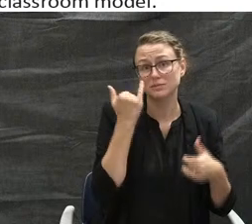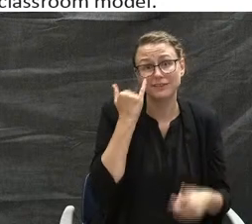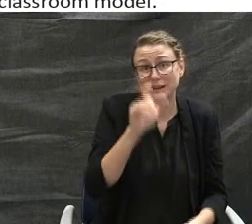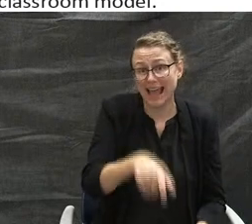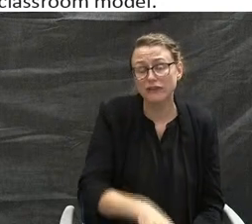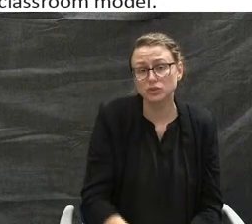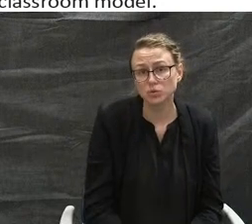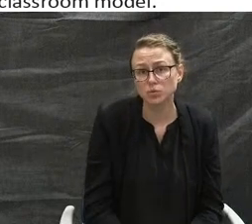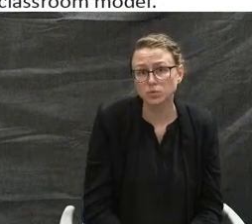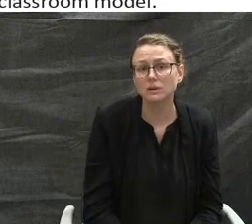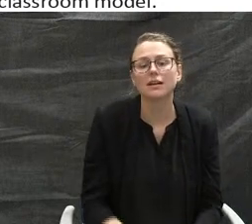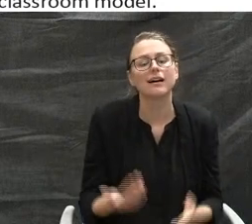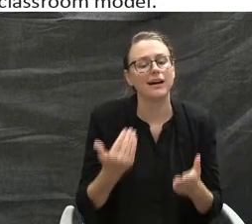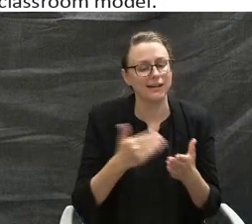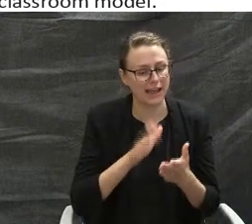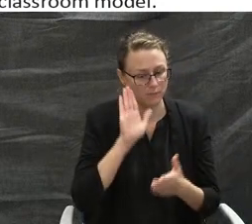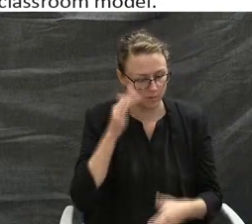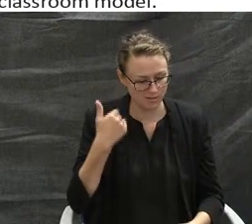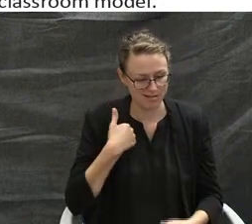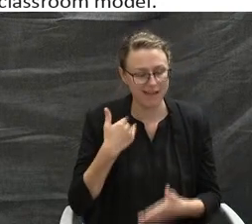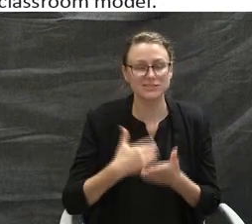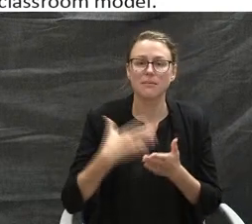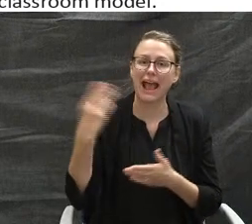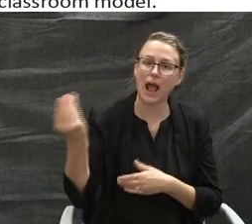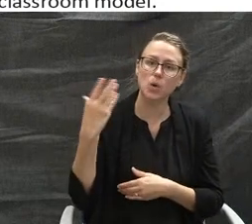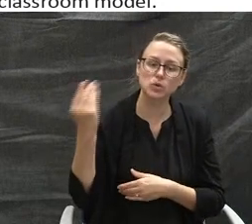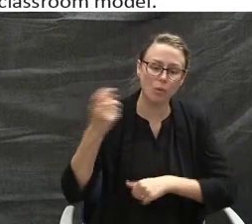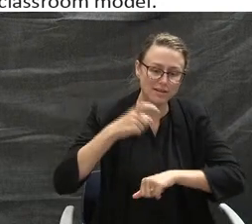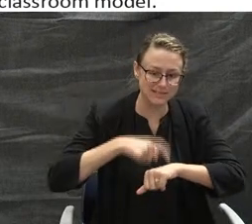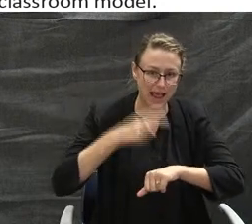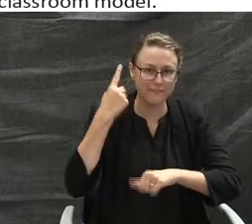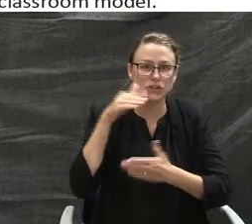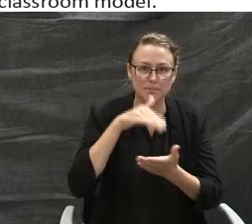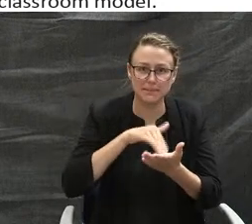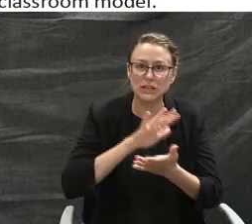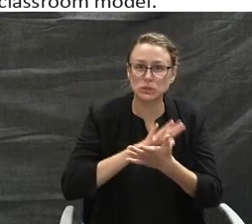Again, we have some outdoor time for middle school kids to be